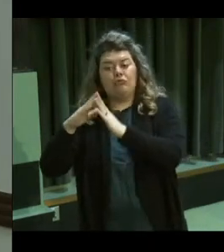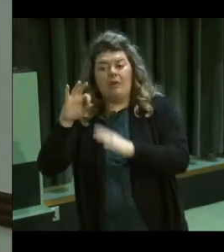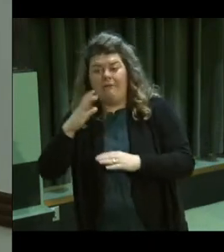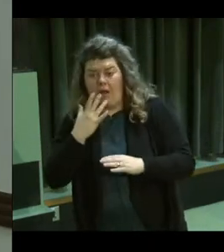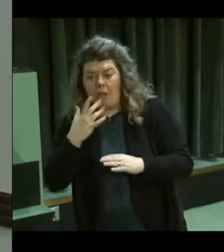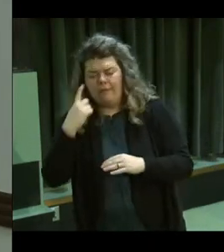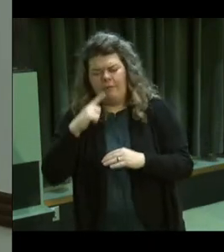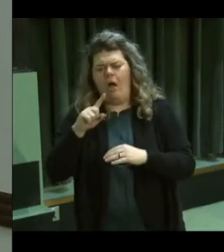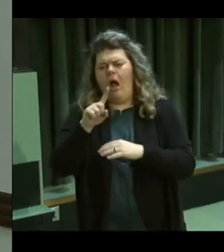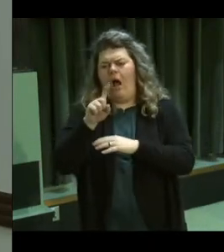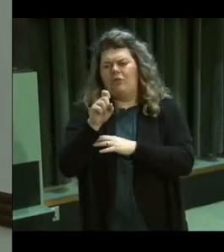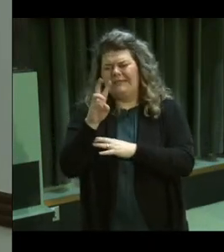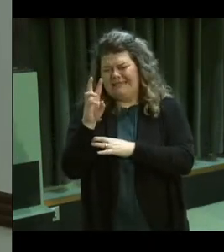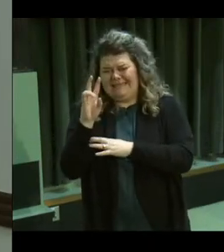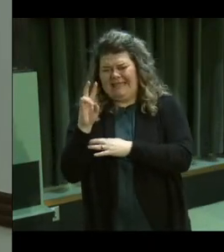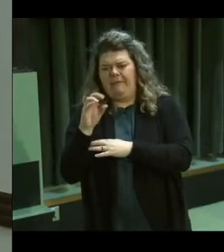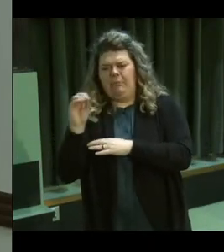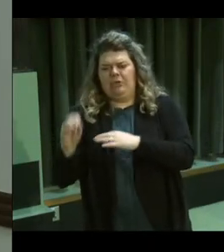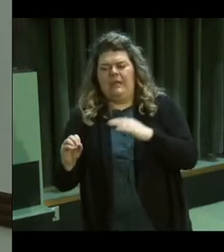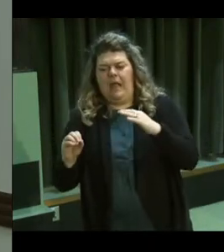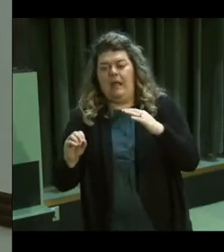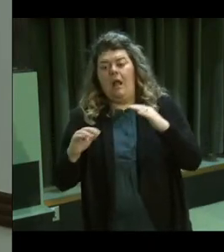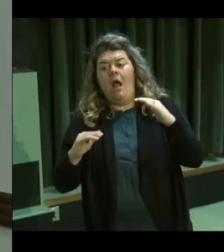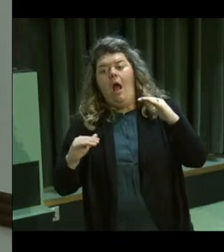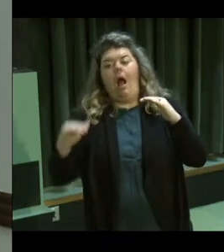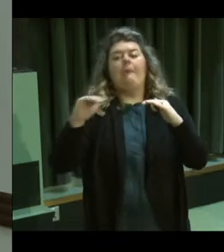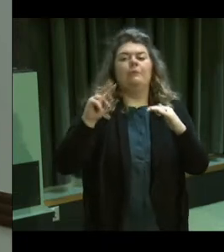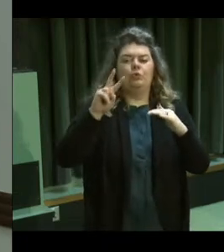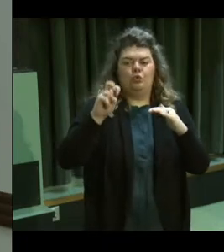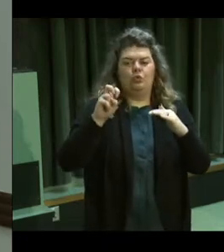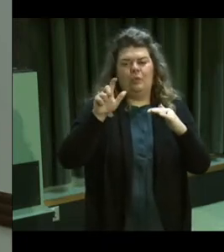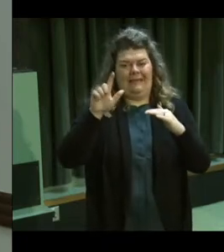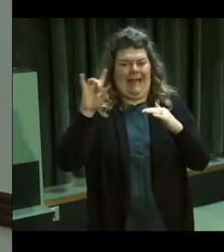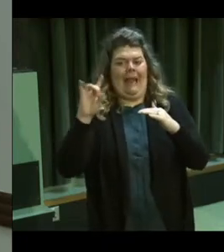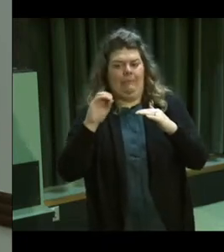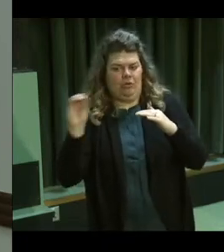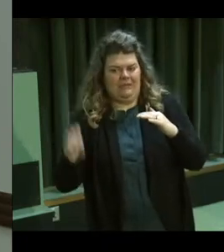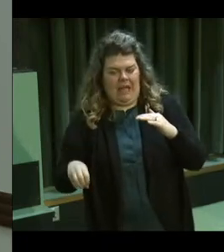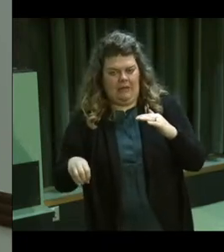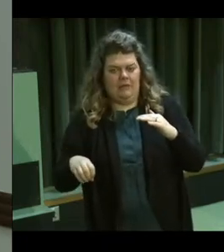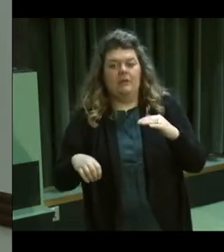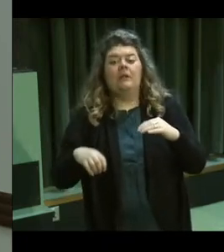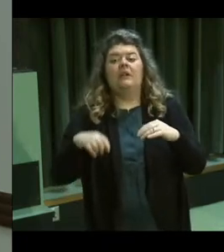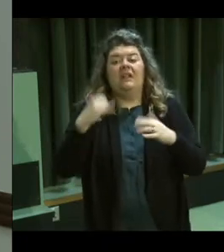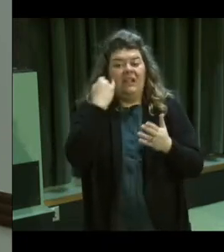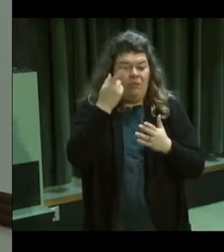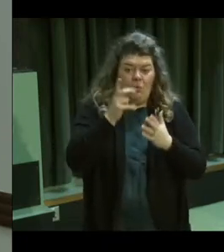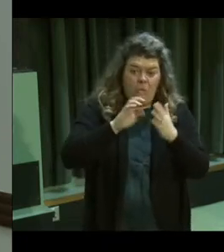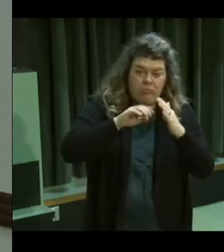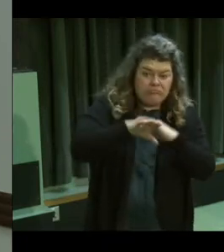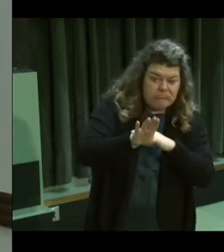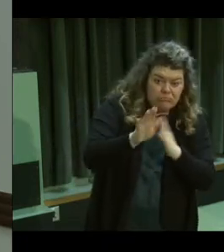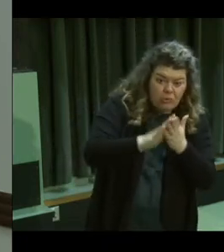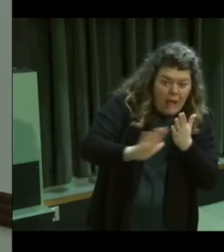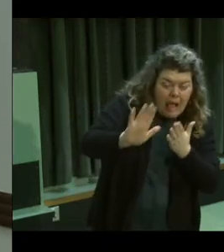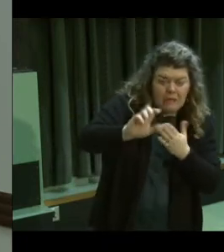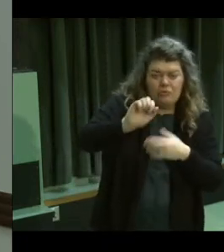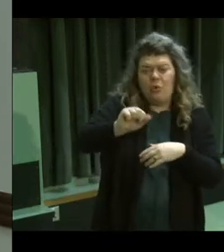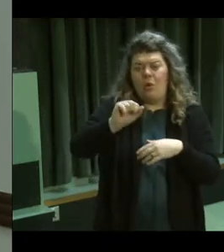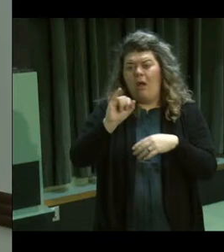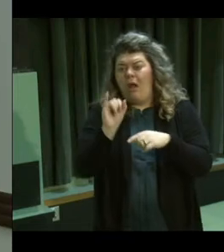color by 167% to 228, and